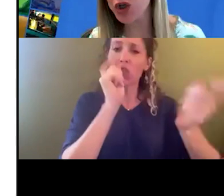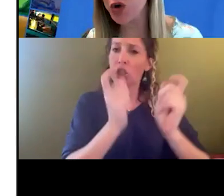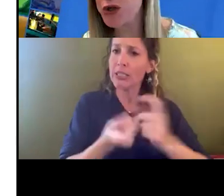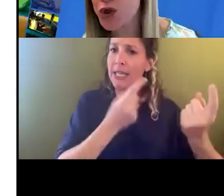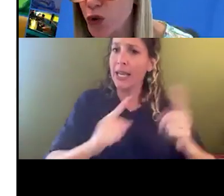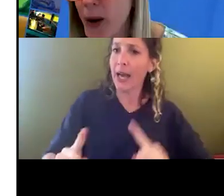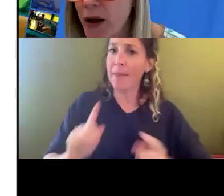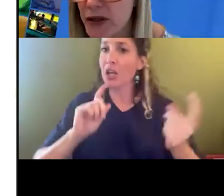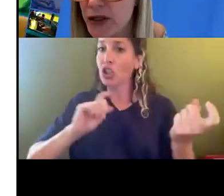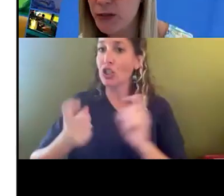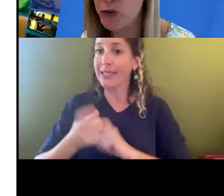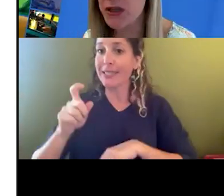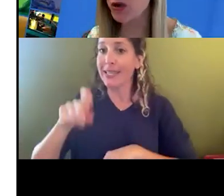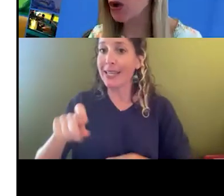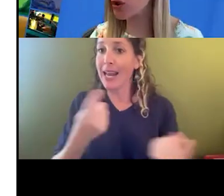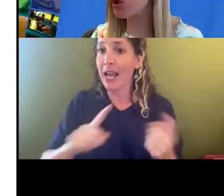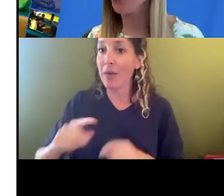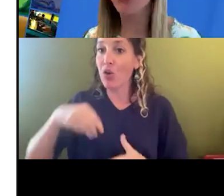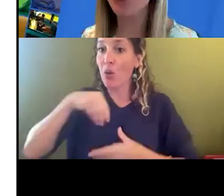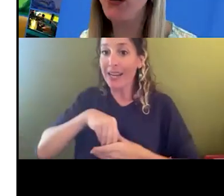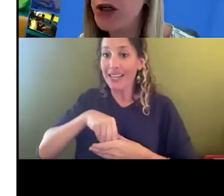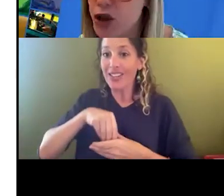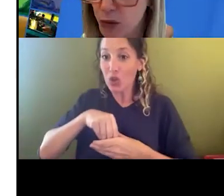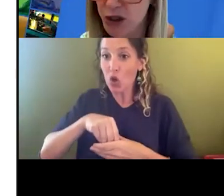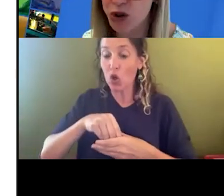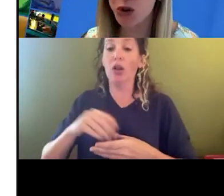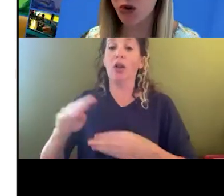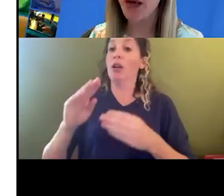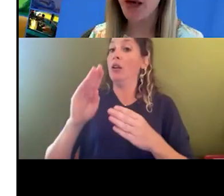your internal policies and procedures? What training do you need to do?